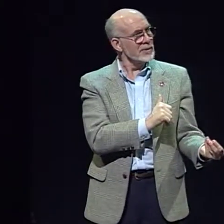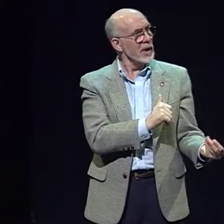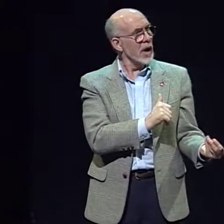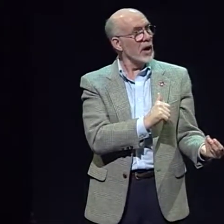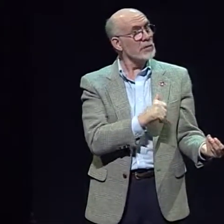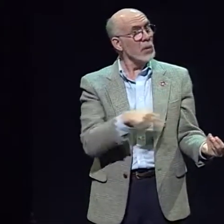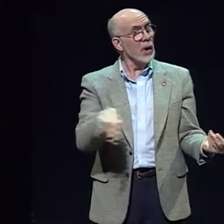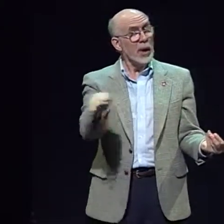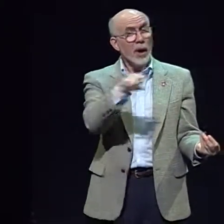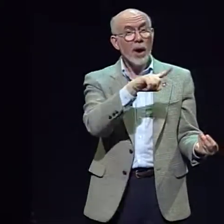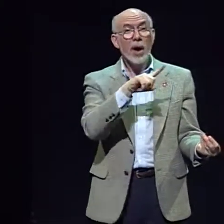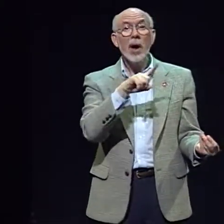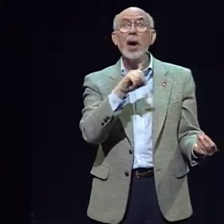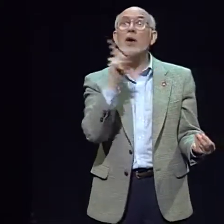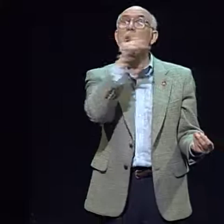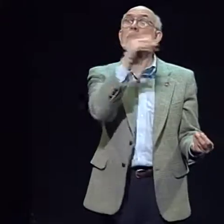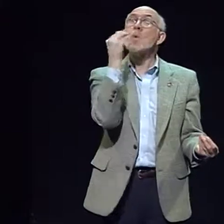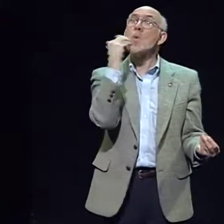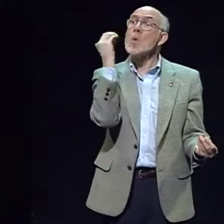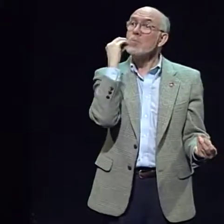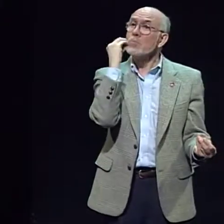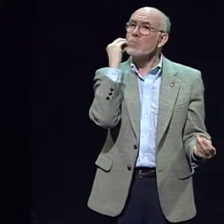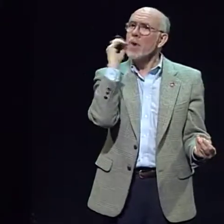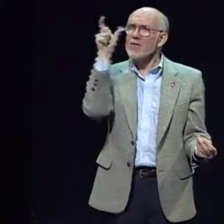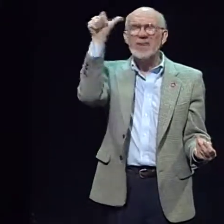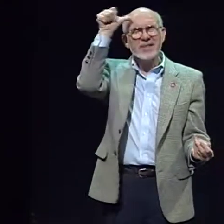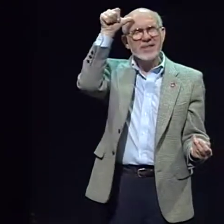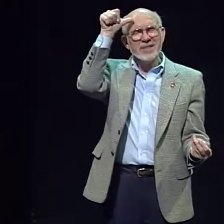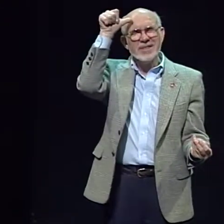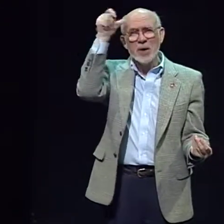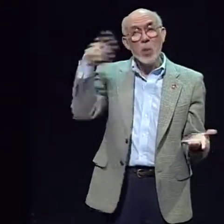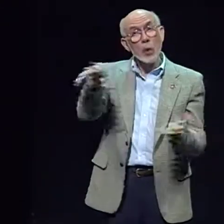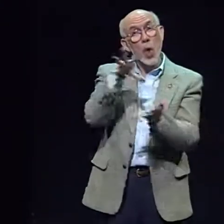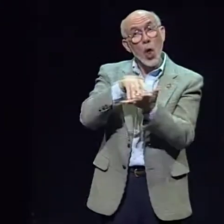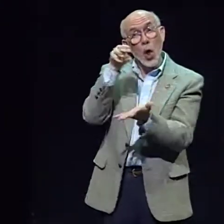THEREFORE, IF THAT HAPPENS, THE IDEA OF PLAY IS GONE.